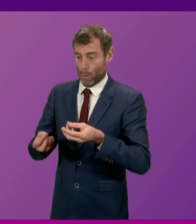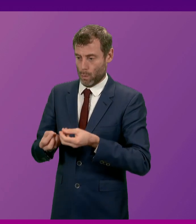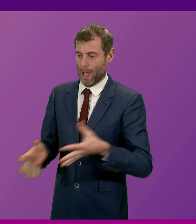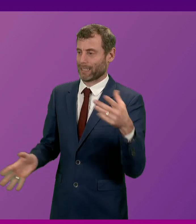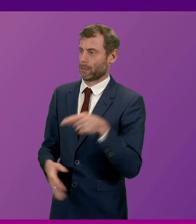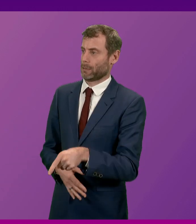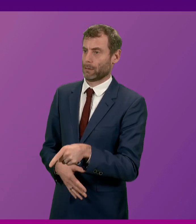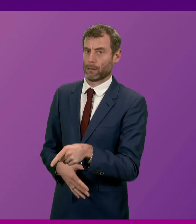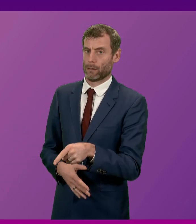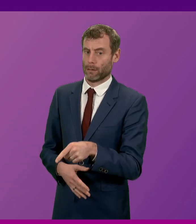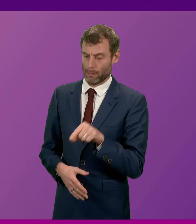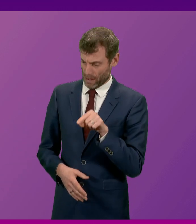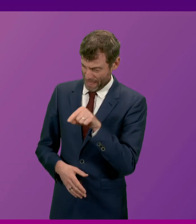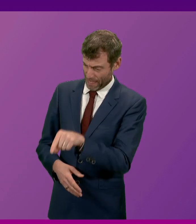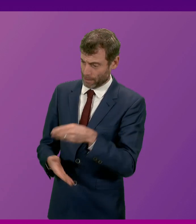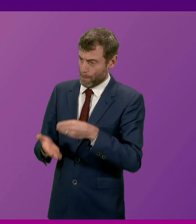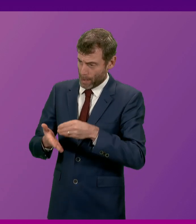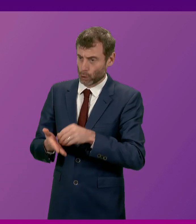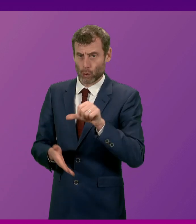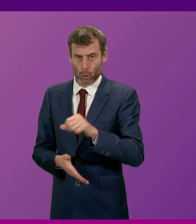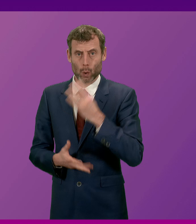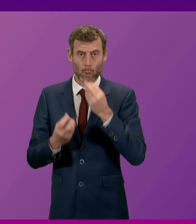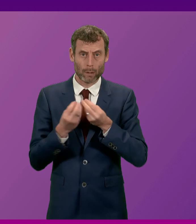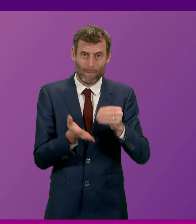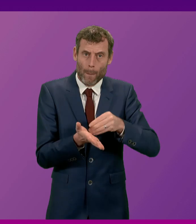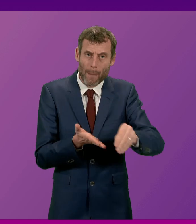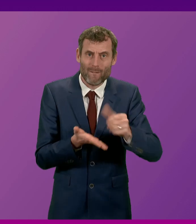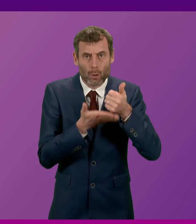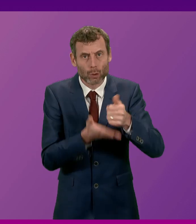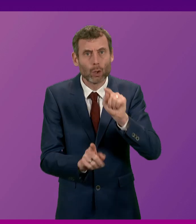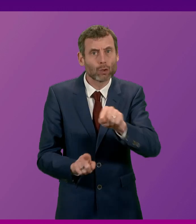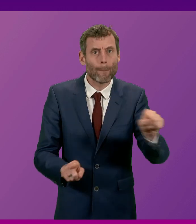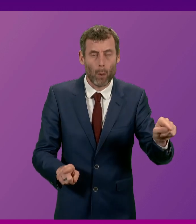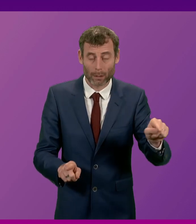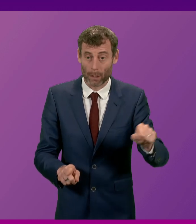vital support and to those who are getting their care packages withdrawn right now?